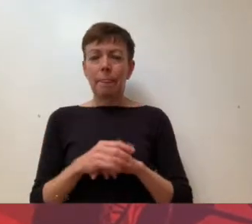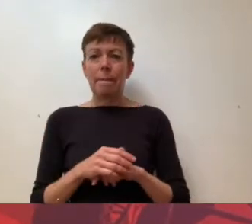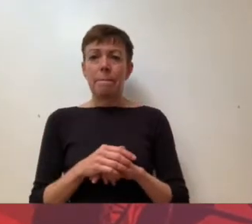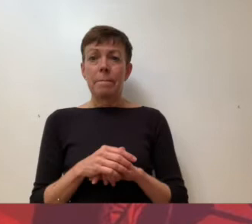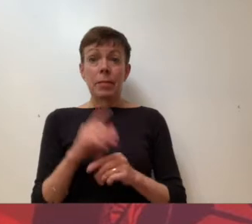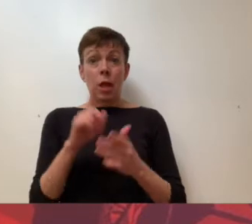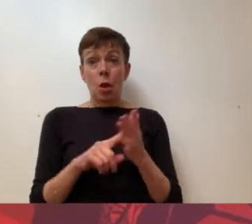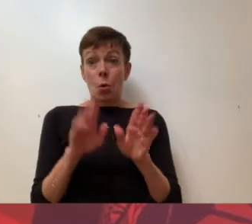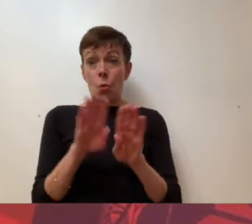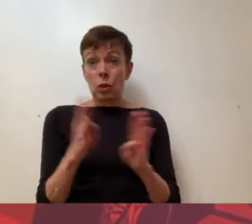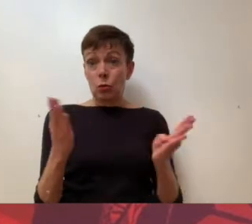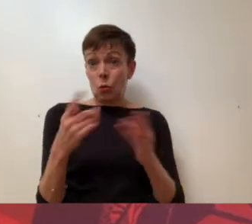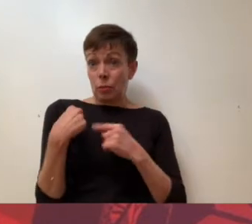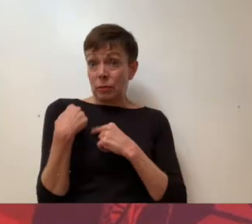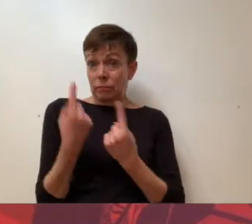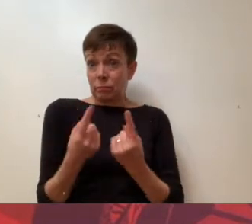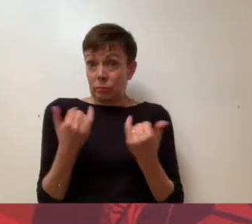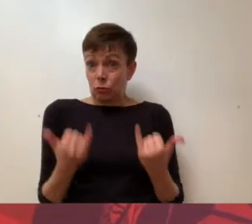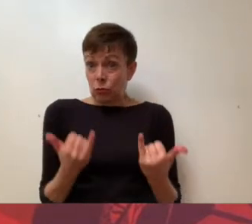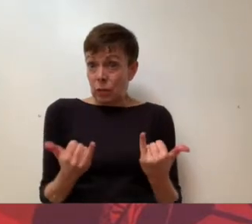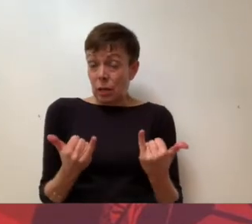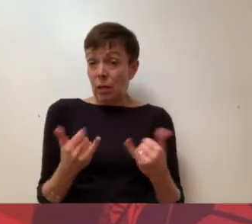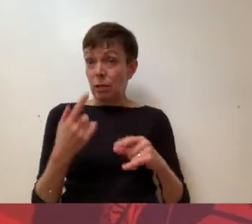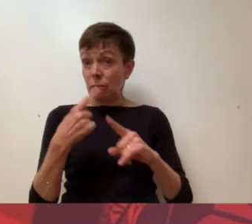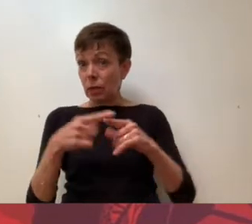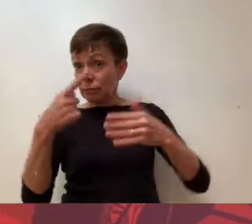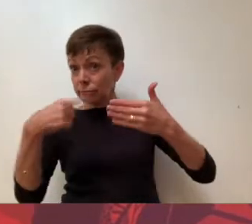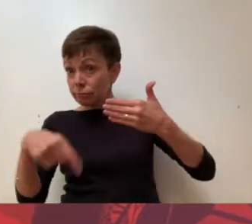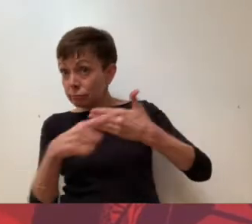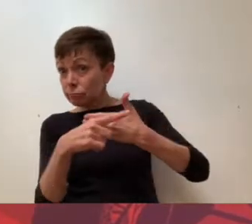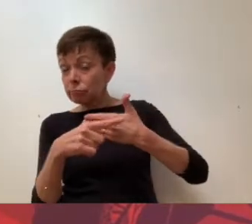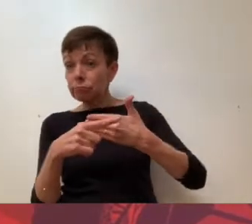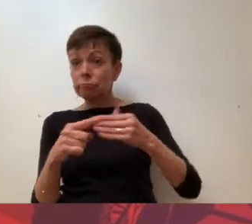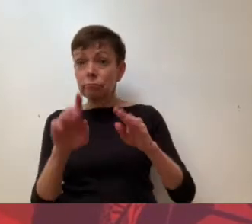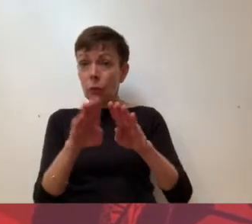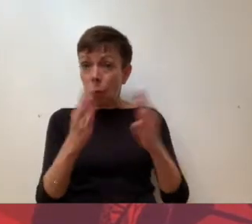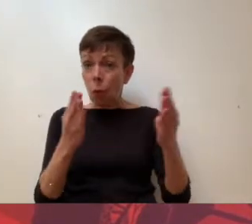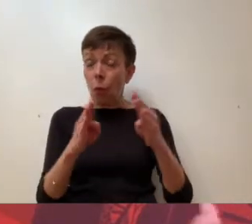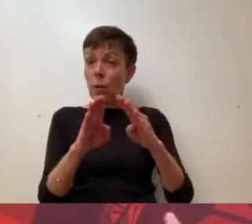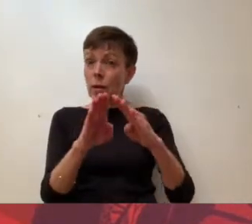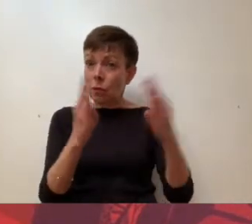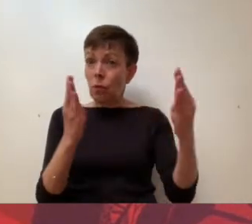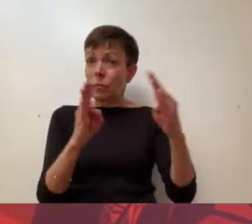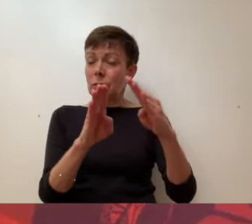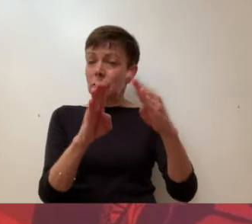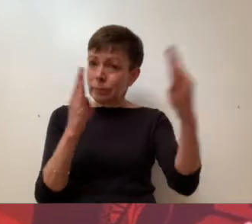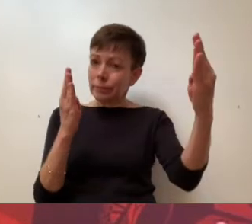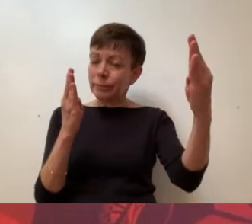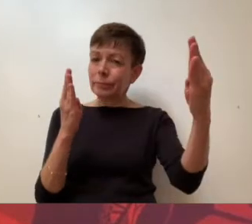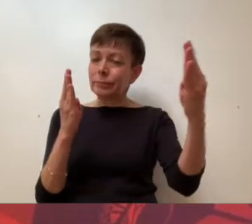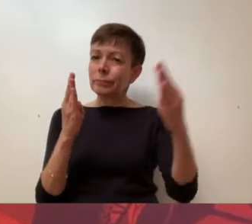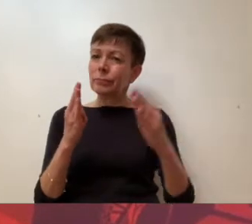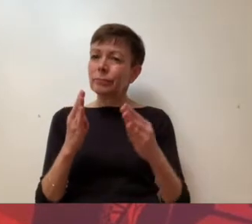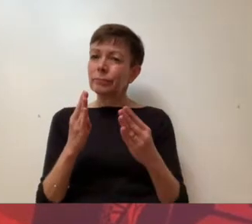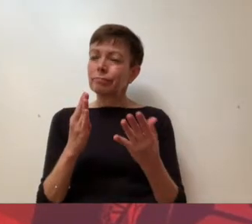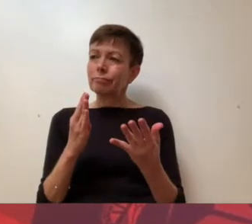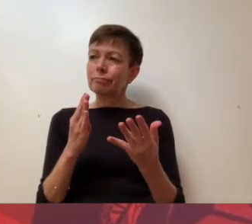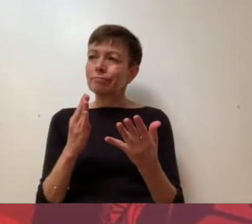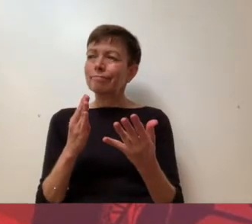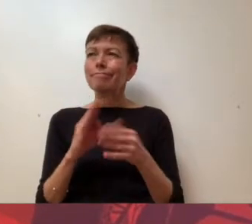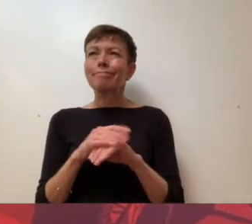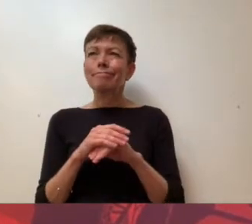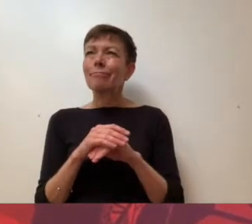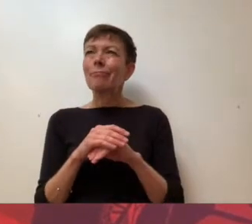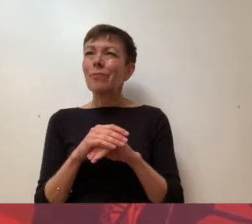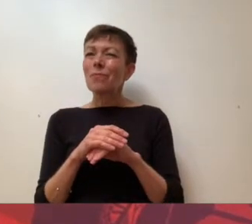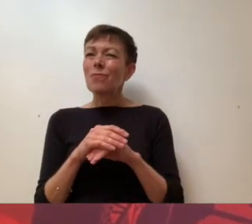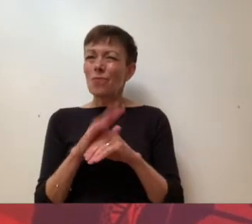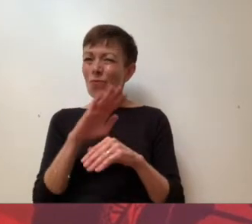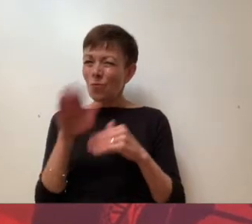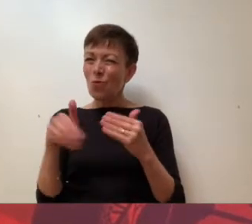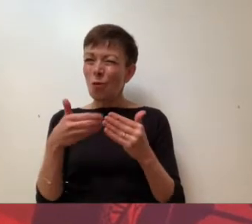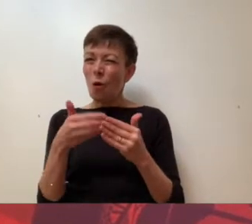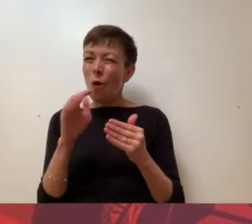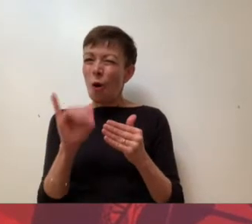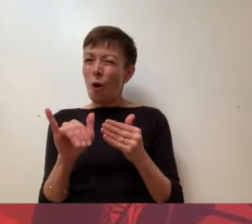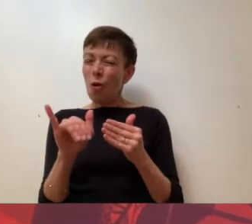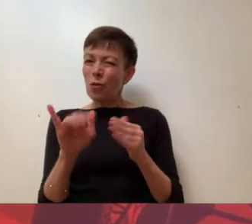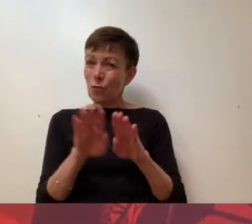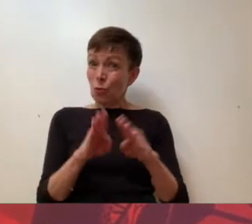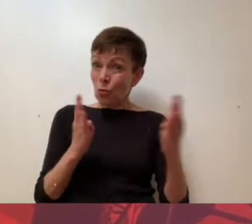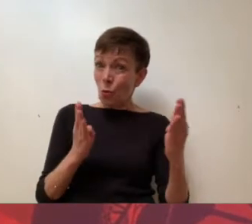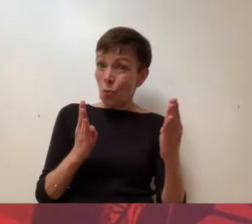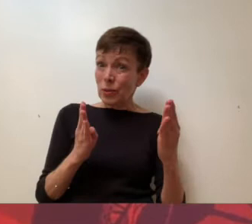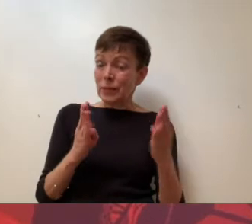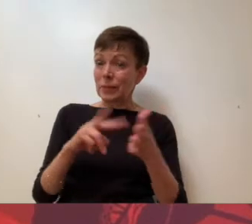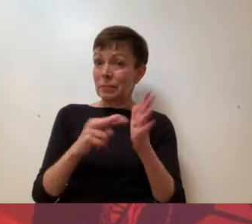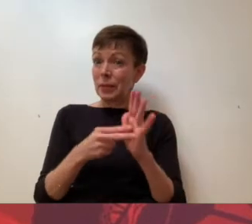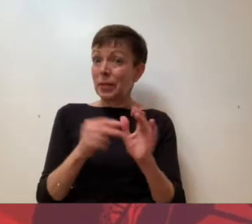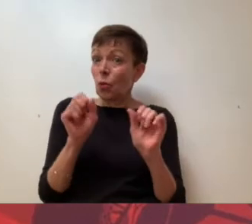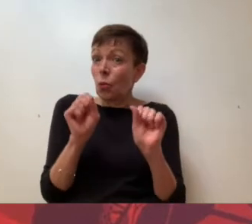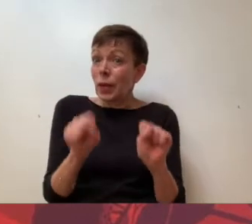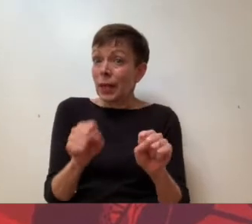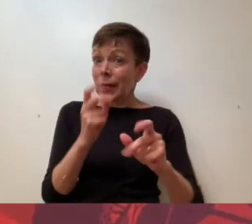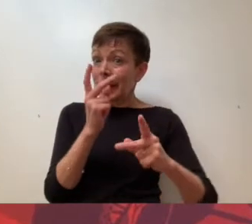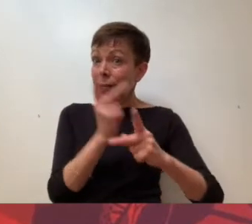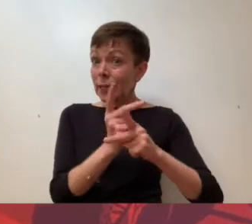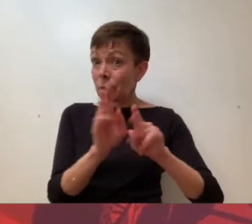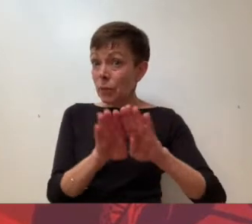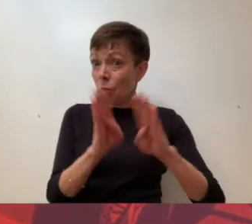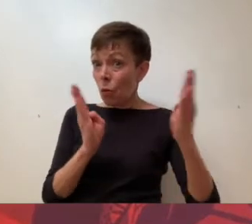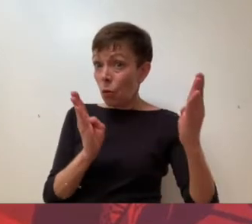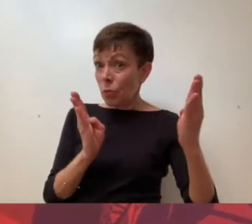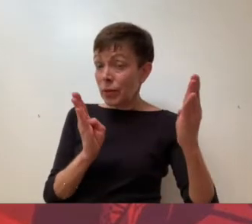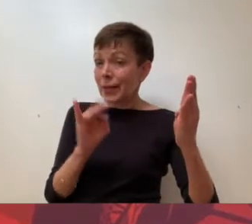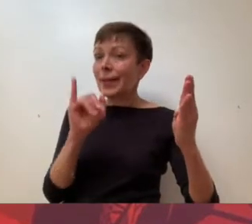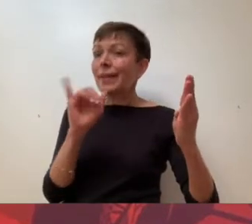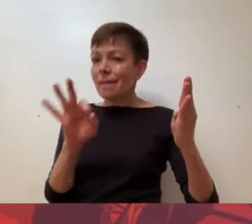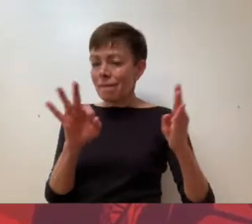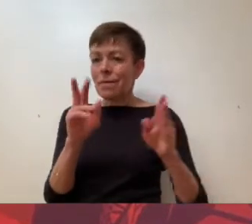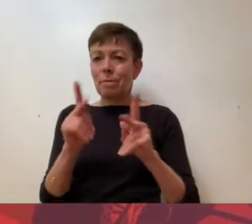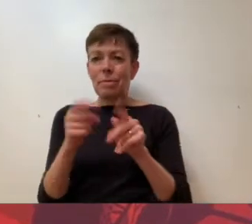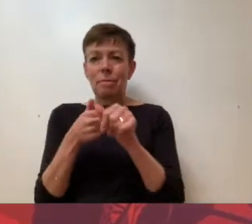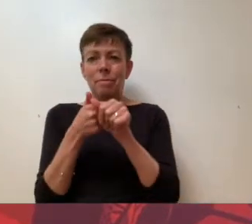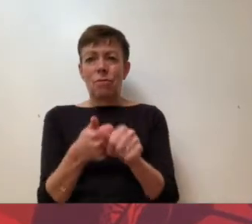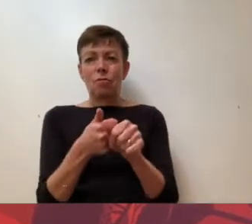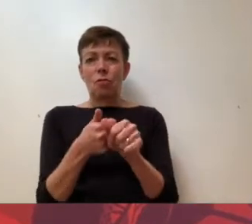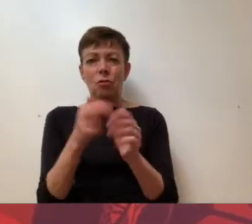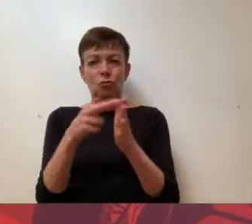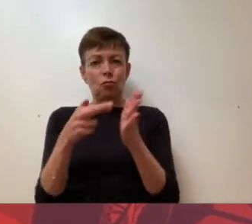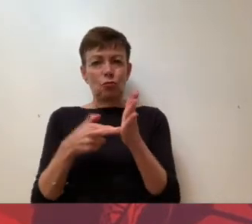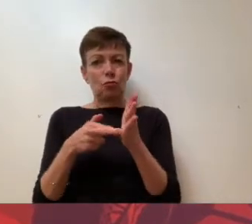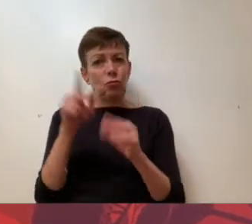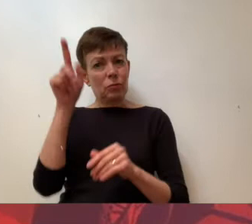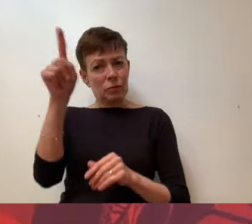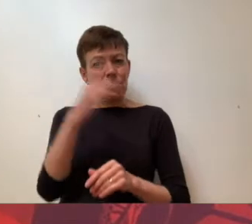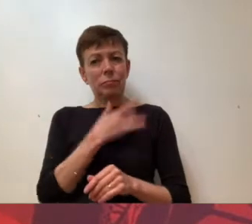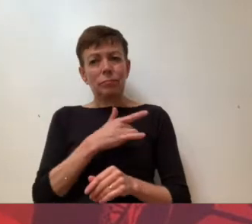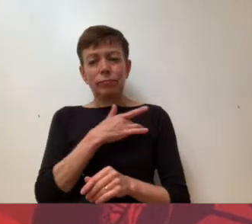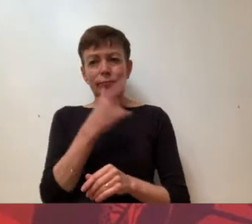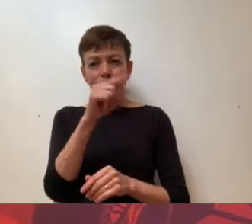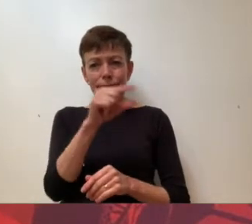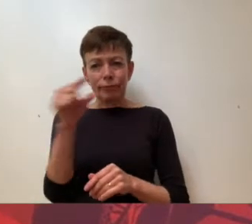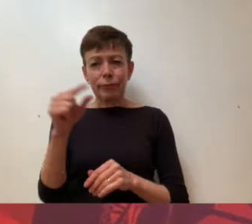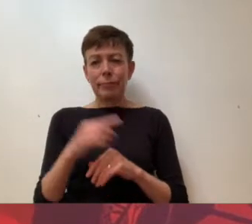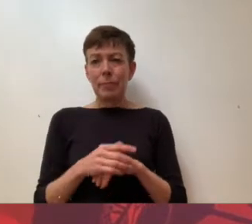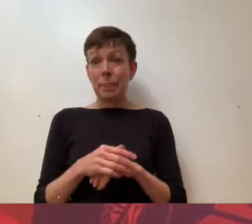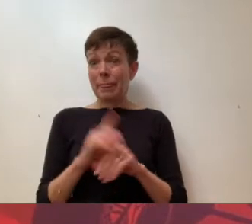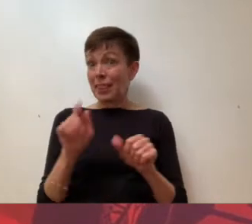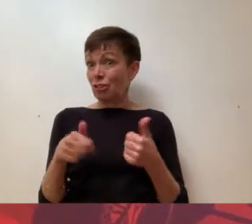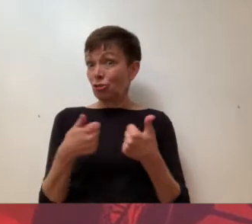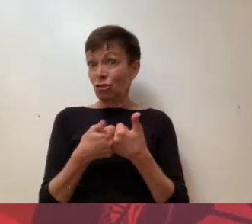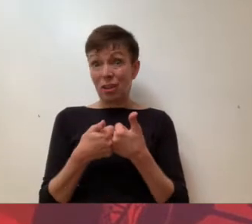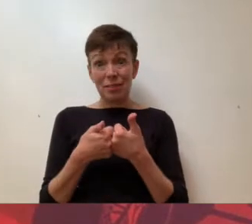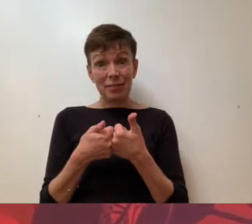on our playgrounds, and to do on-site work to ensure playgrounds are ready to open when